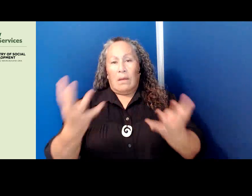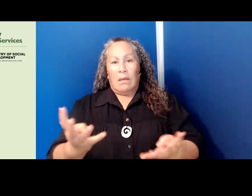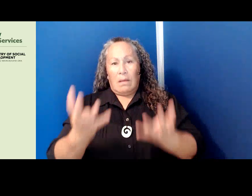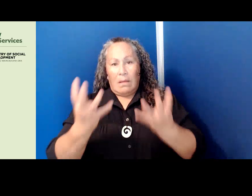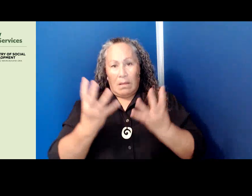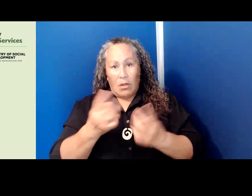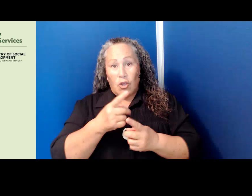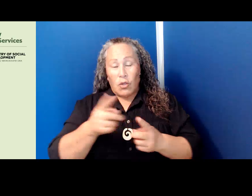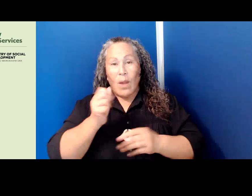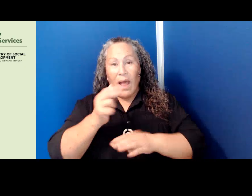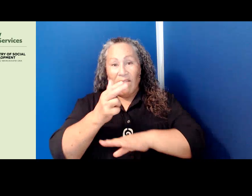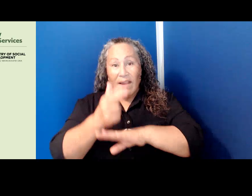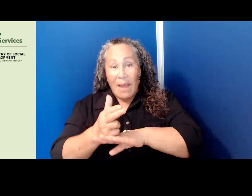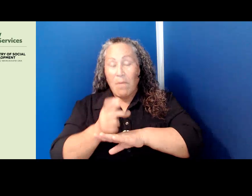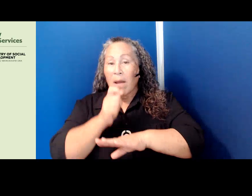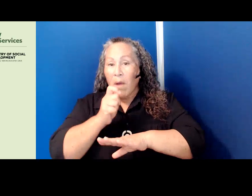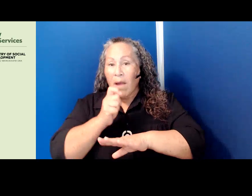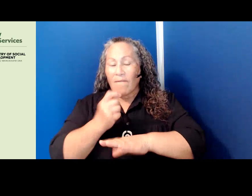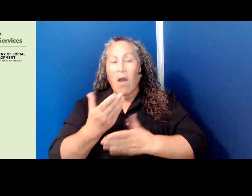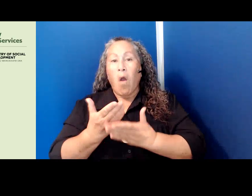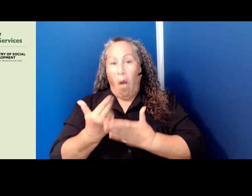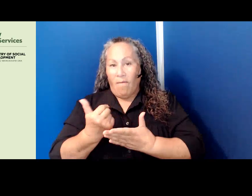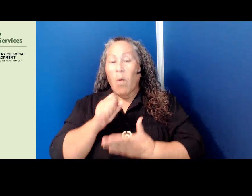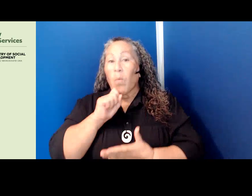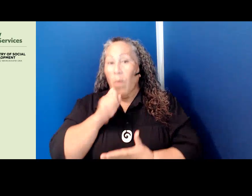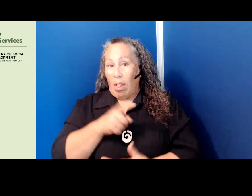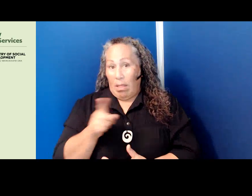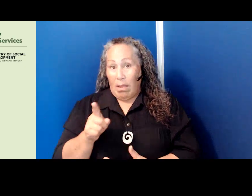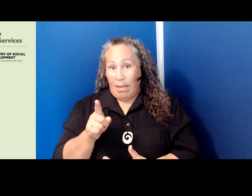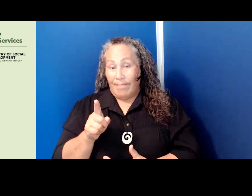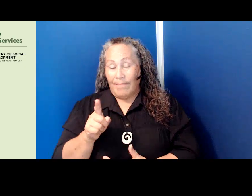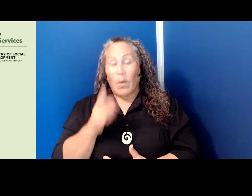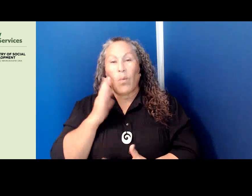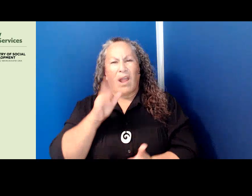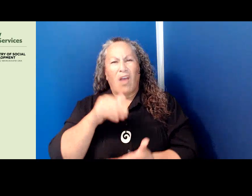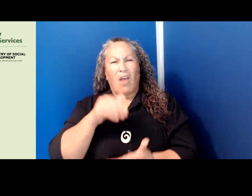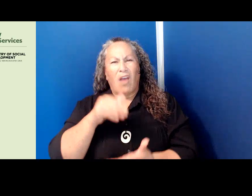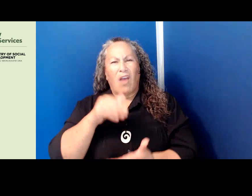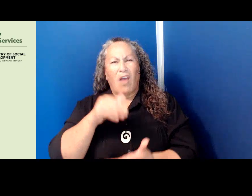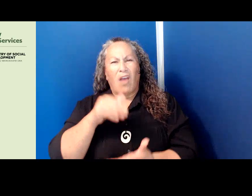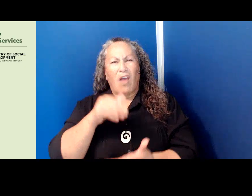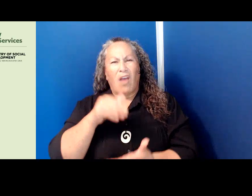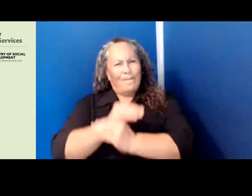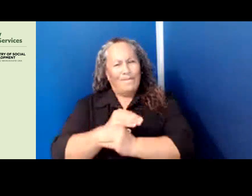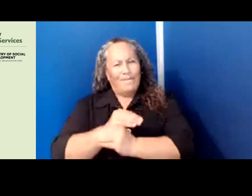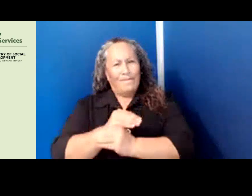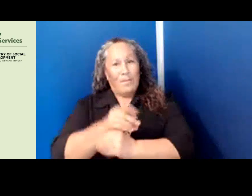your cameras and your microphones turned off on entry. You will not be able to turn these